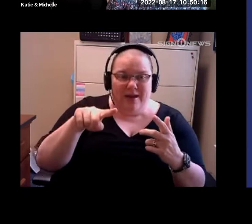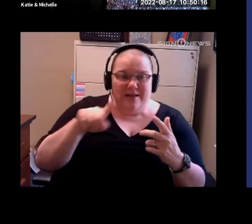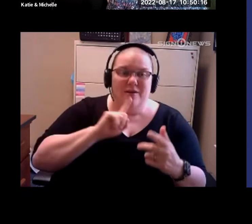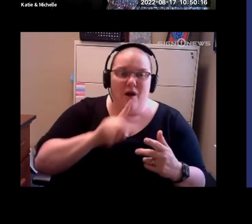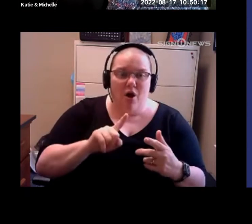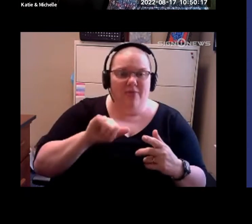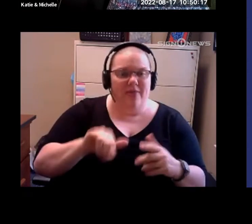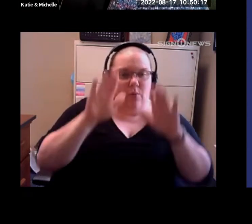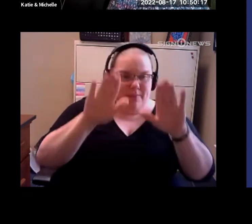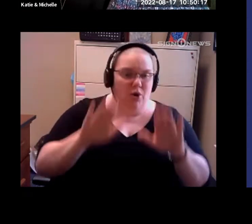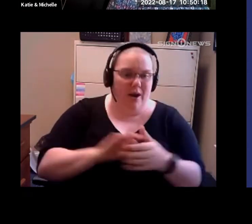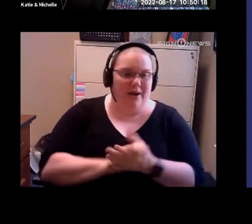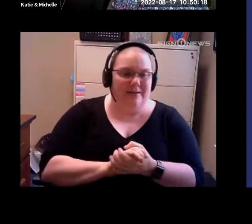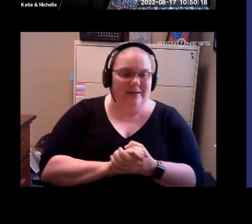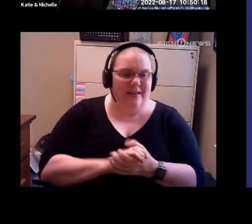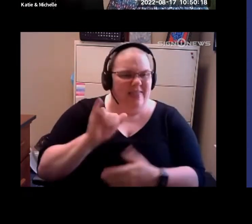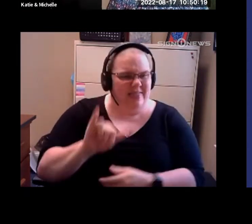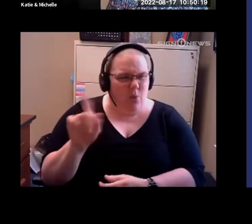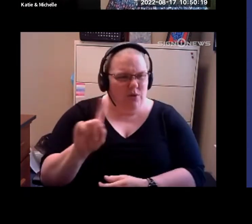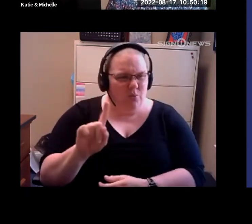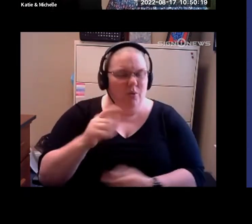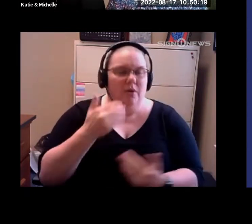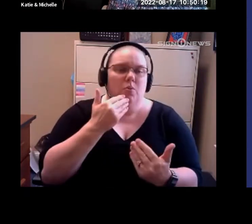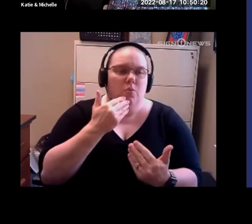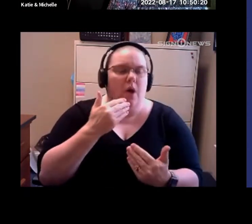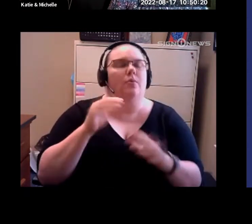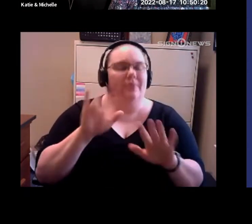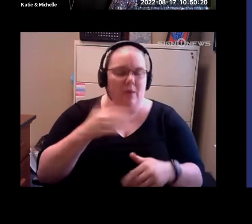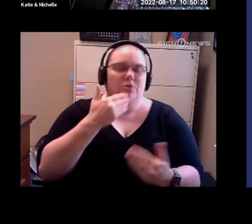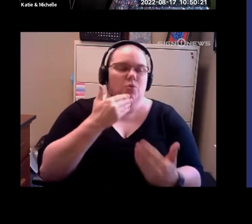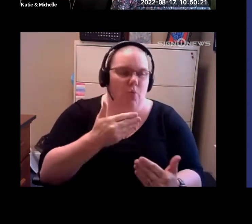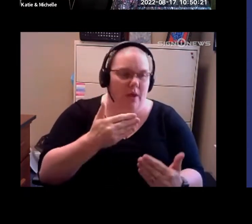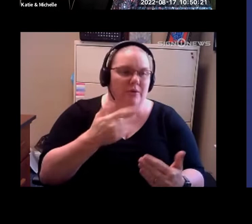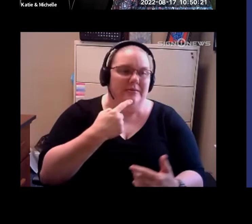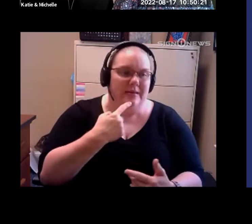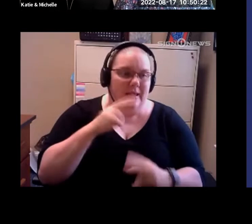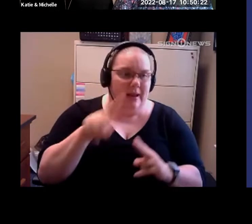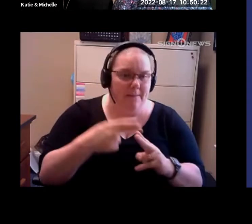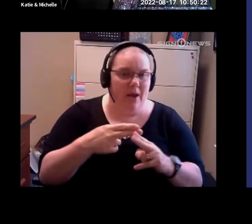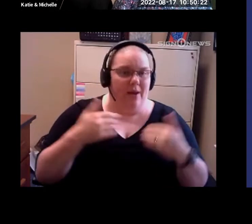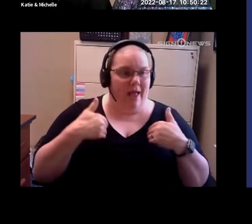be great and that was well said about having the right to benefit thank you